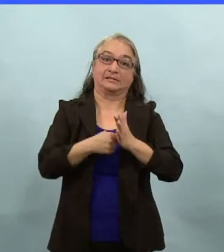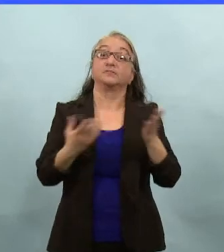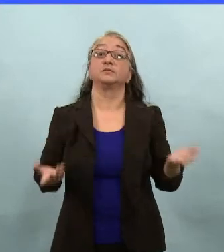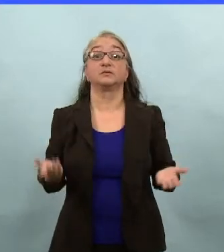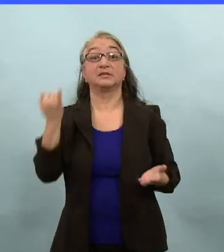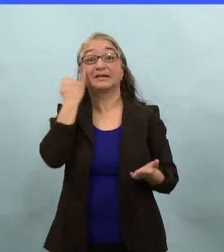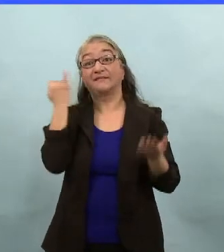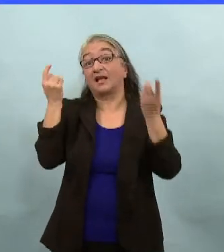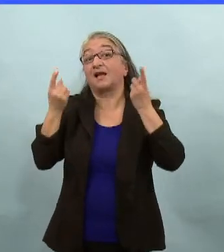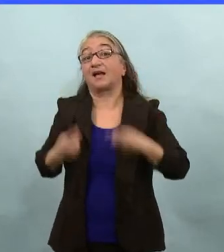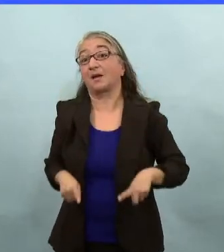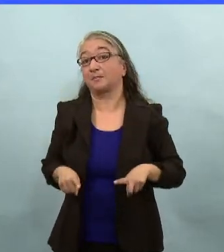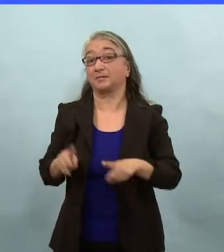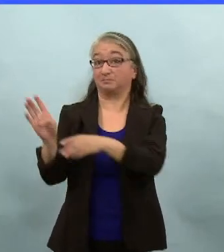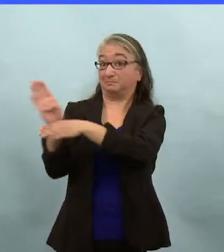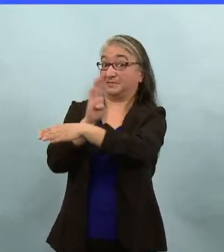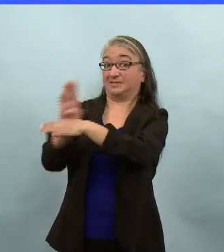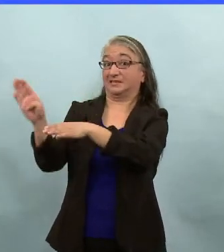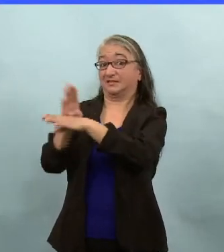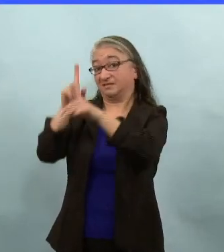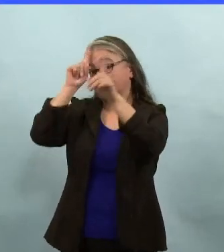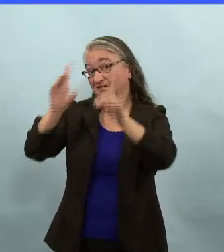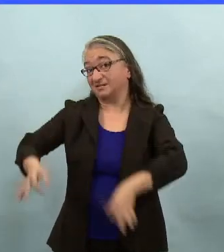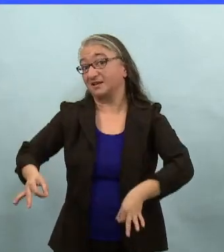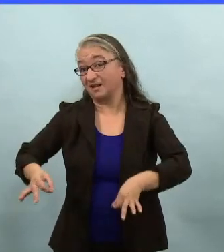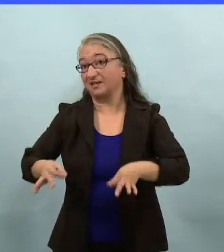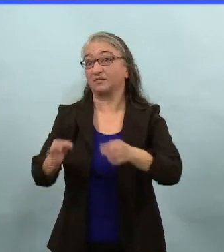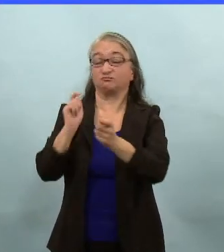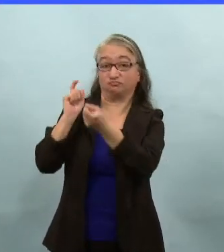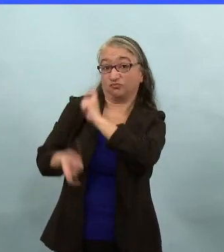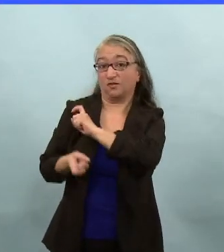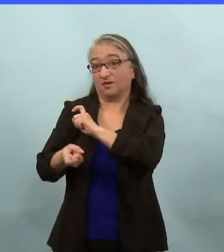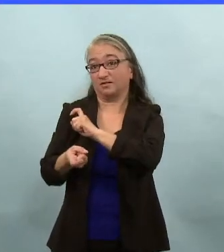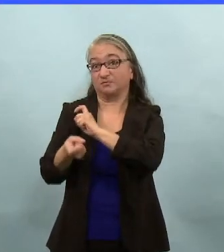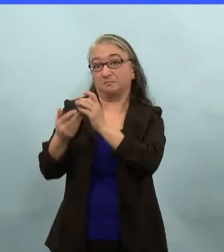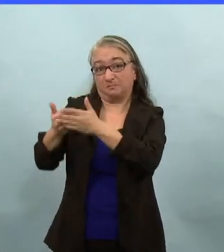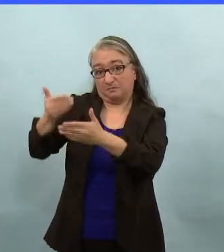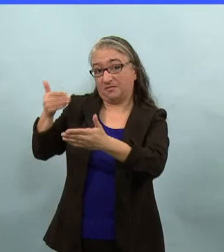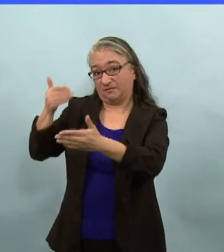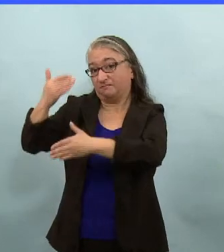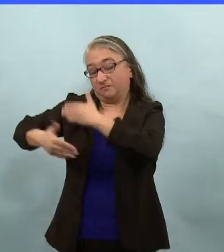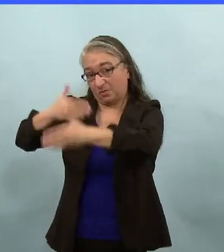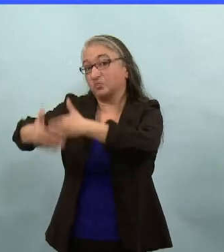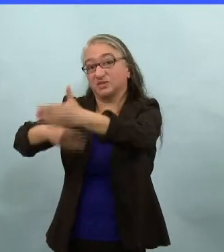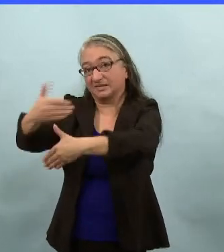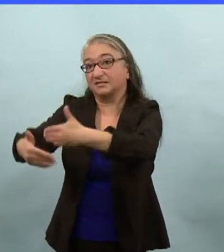to ensure they continue to operate but the the virus is going to be with us for a very long time